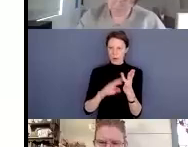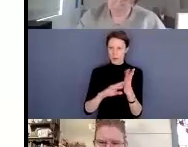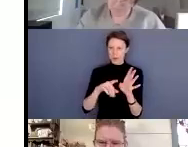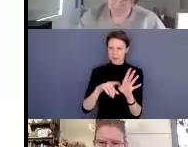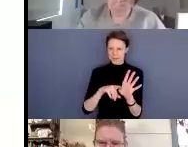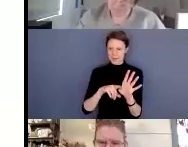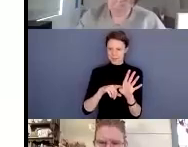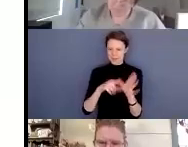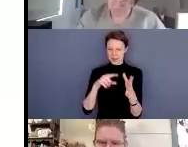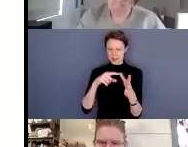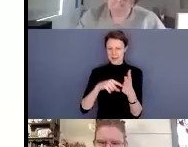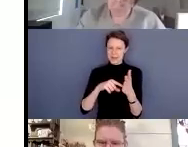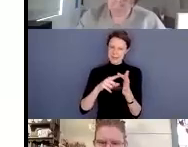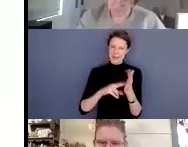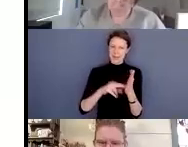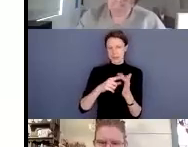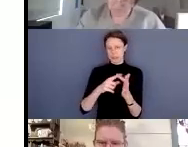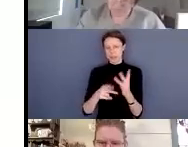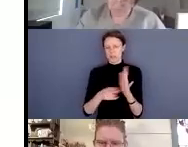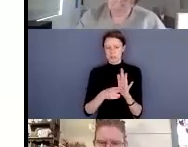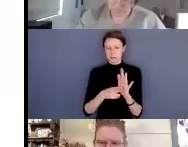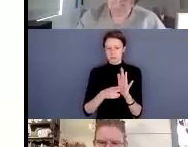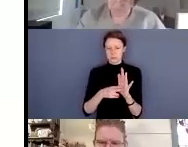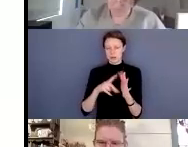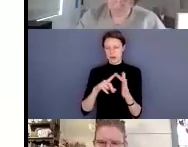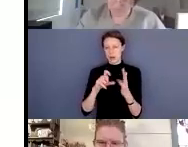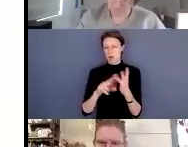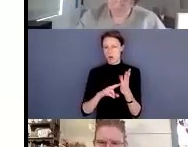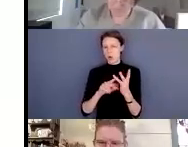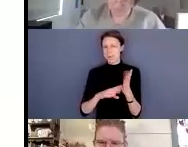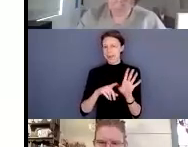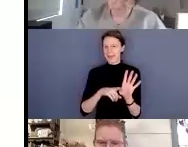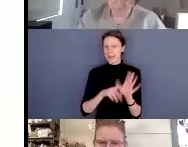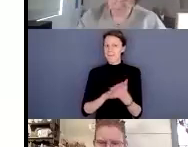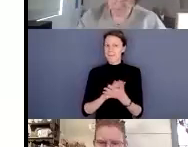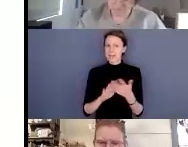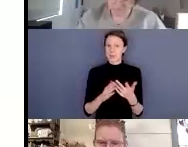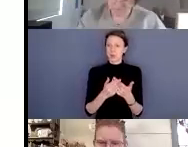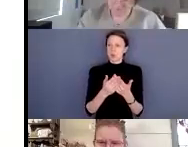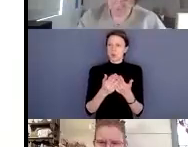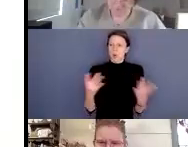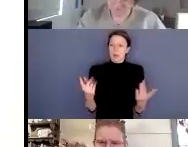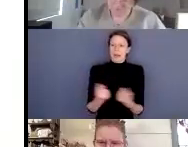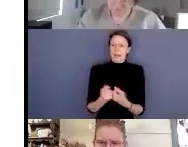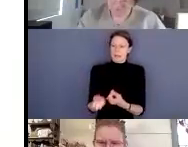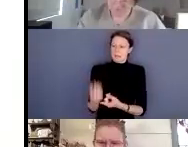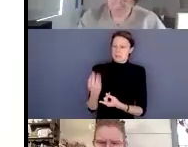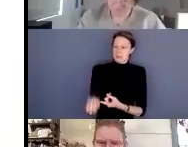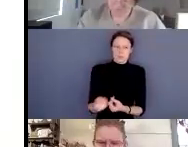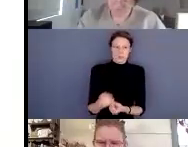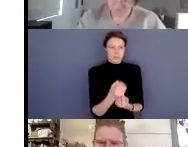so many things demanding our attention, things distracting us, issues weighing down upon us, and